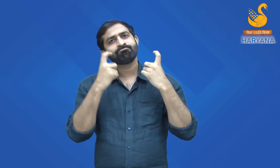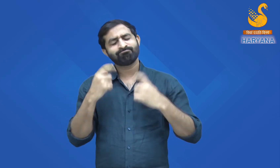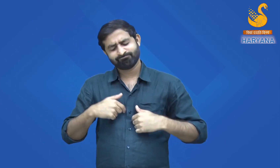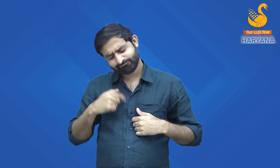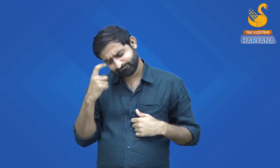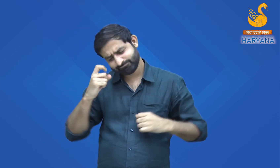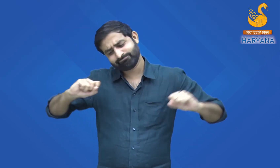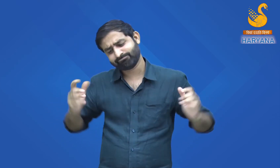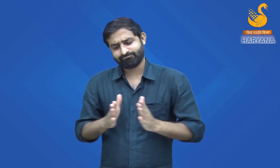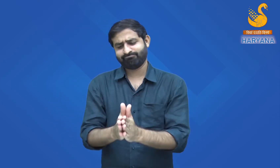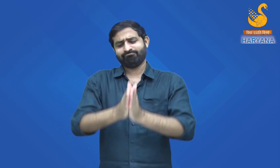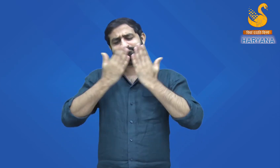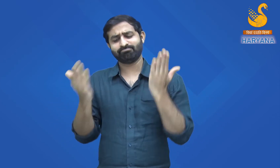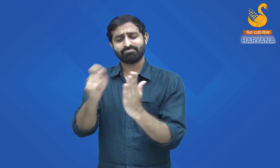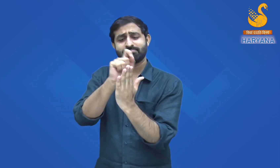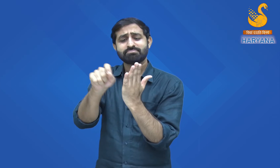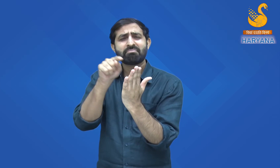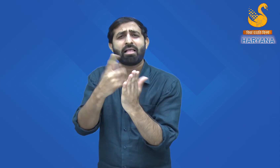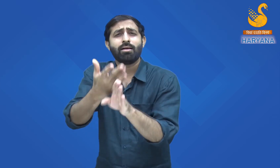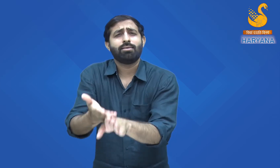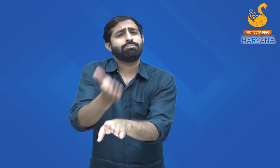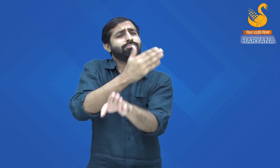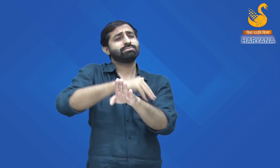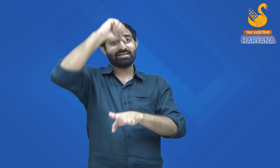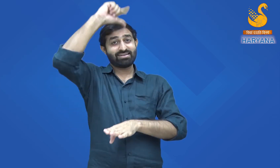While he was in jail, he wrote a book 'discovery of India'.